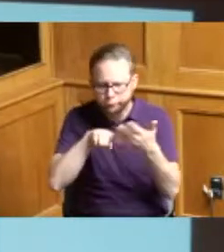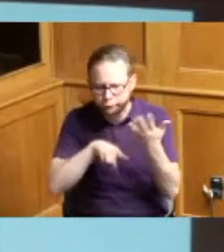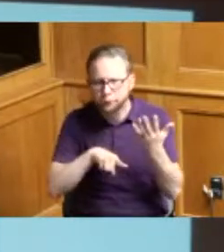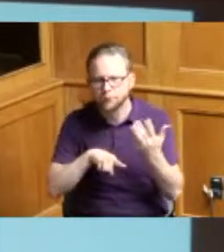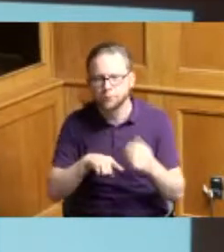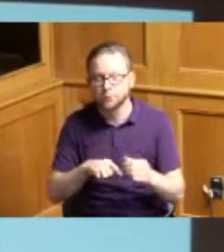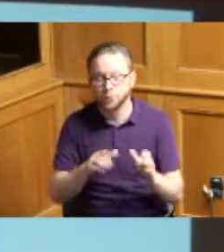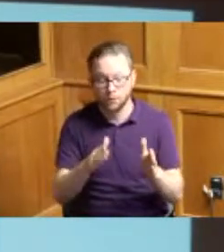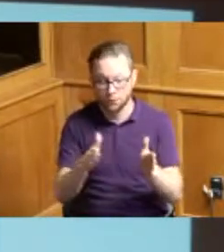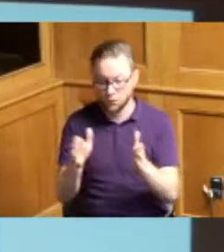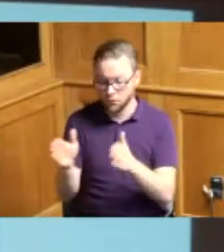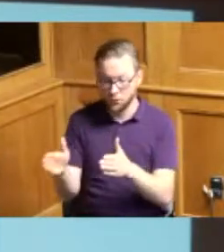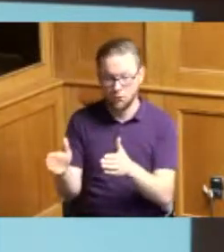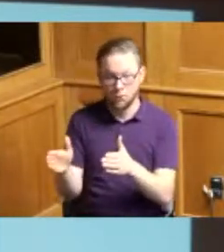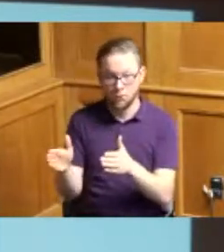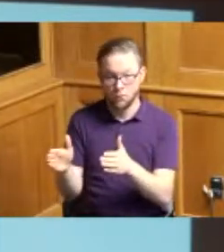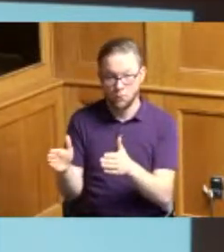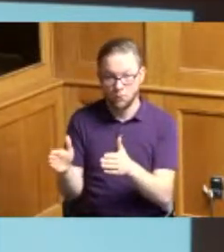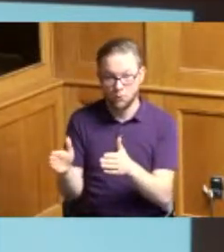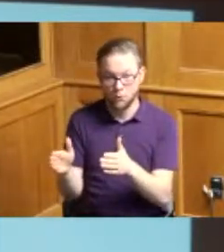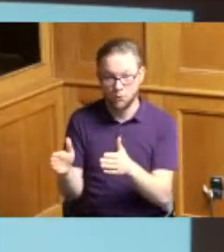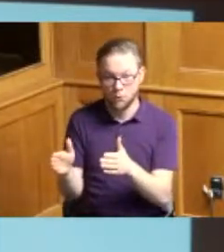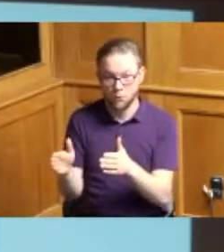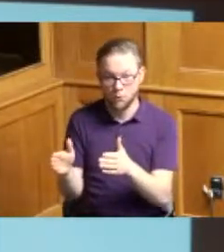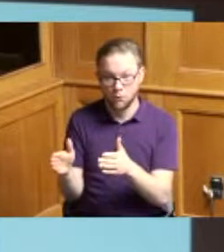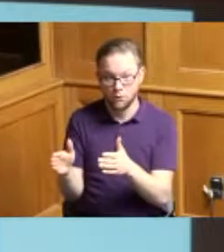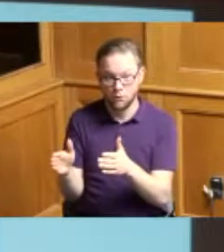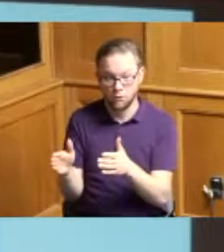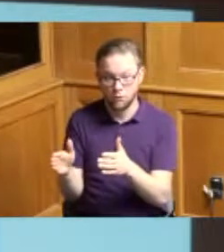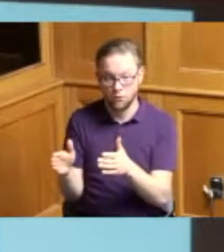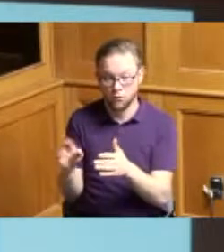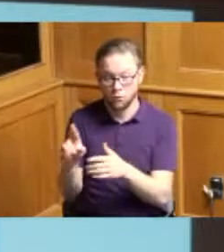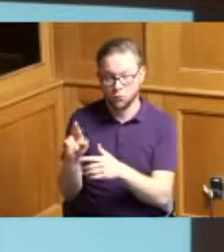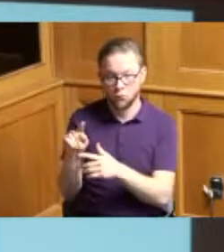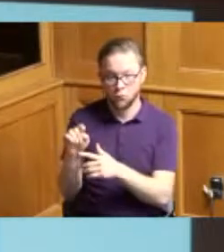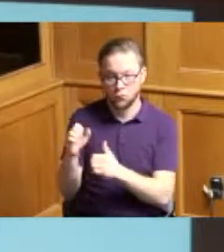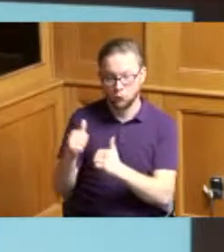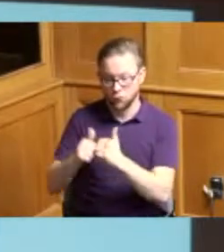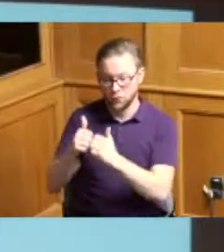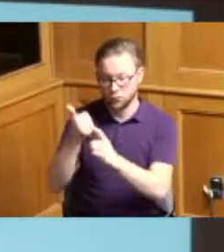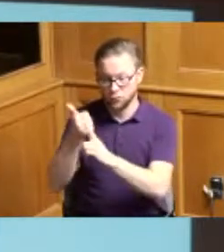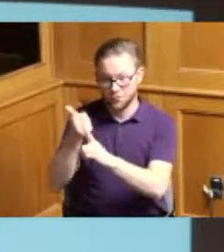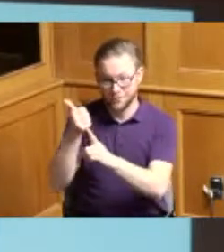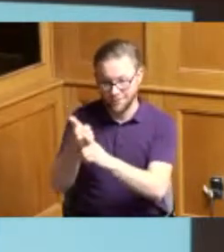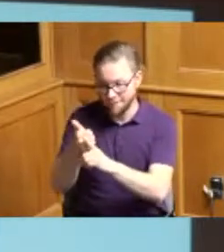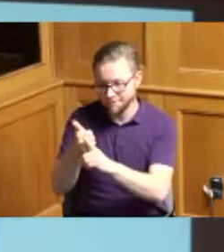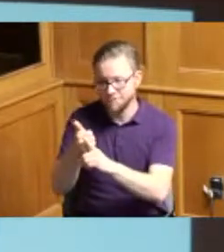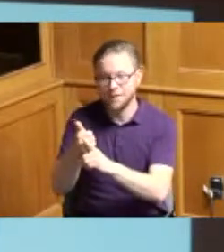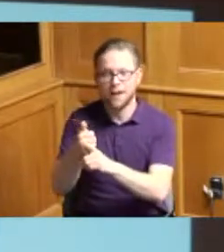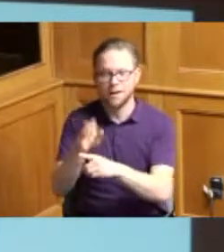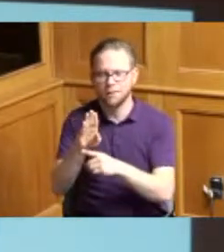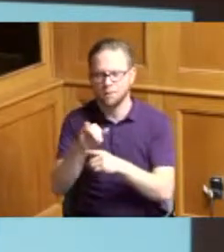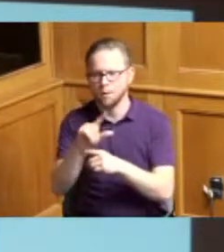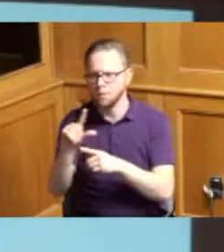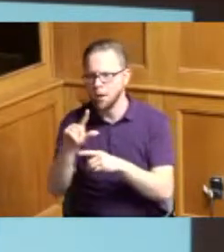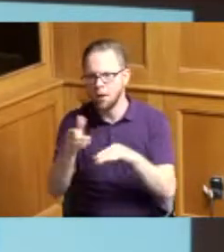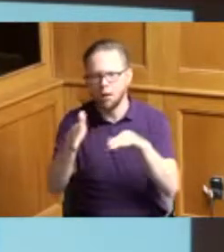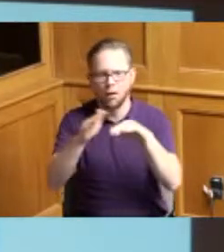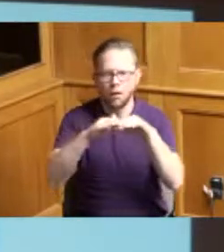component is a is that the the rate structure and the bill impact as the framework that we've